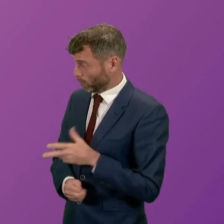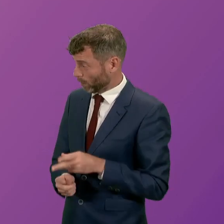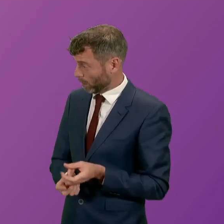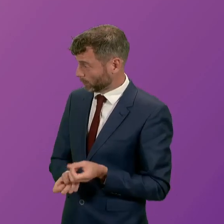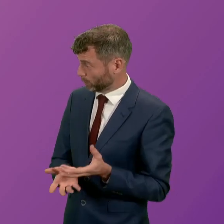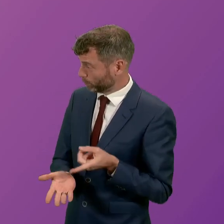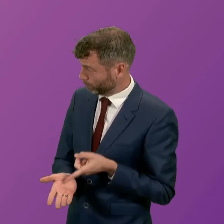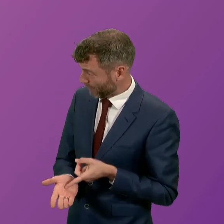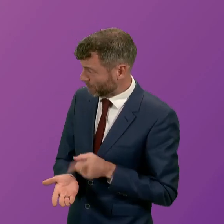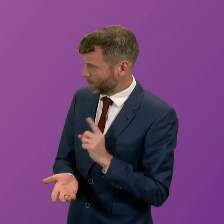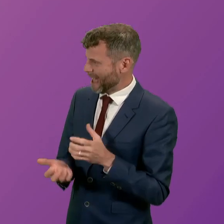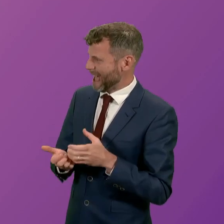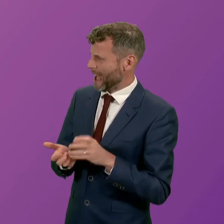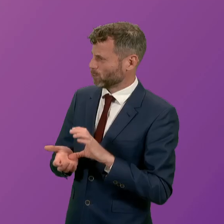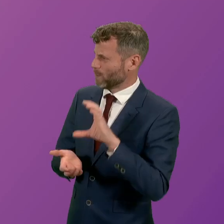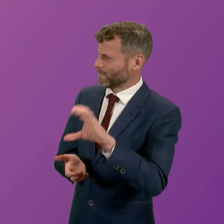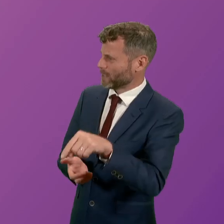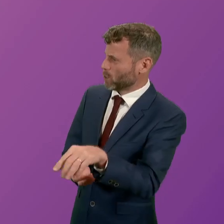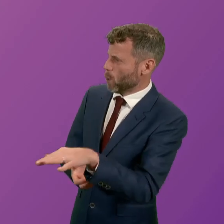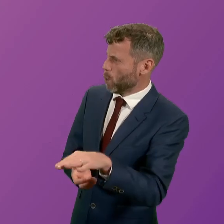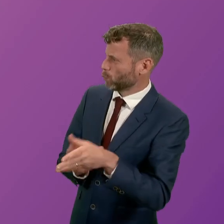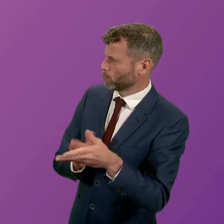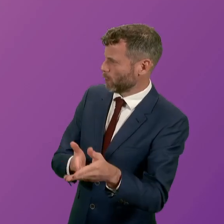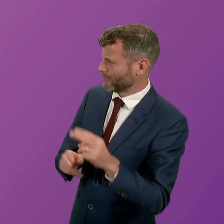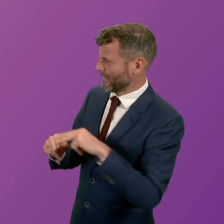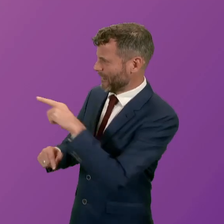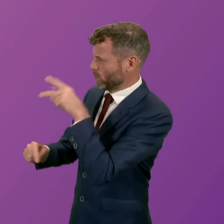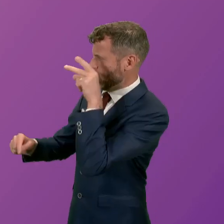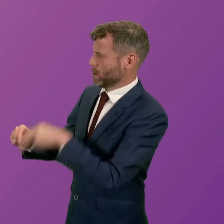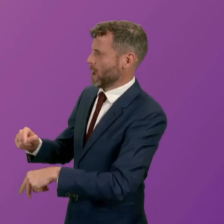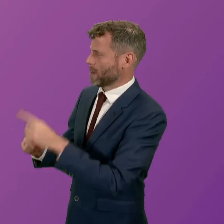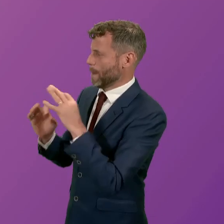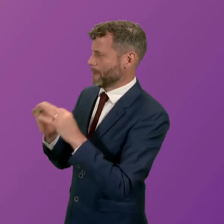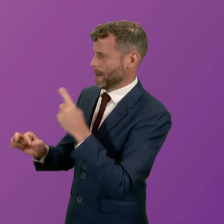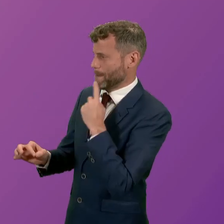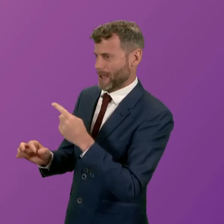to invest in local services with £1 billion of swingeing cuts from the Conservatives?